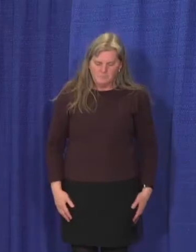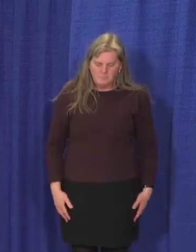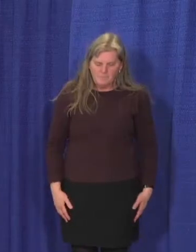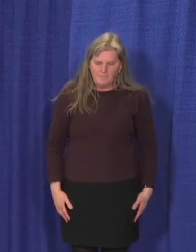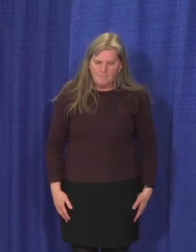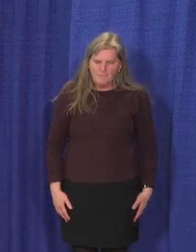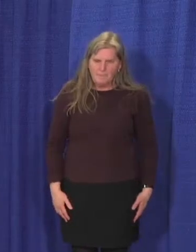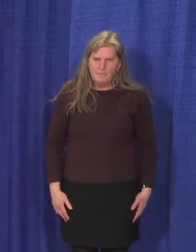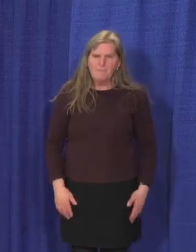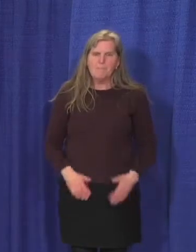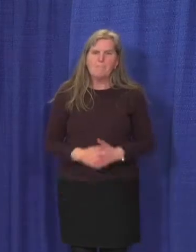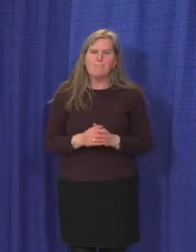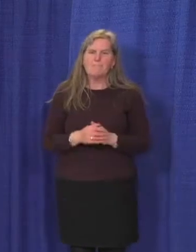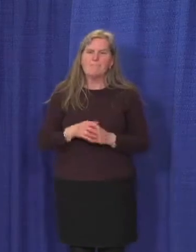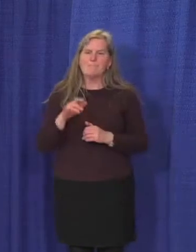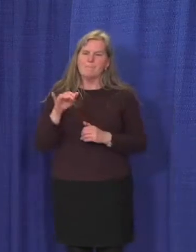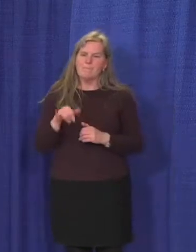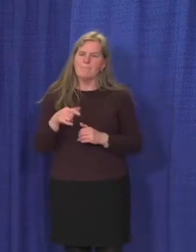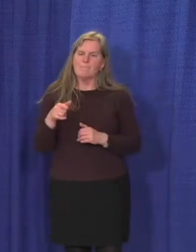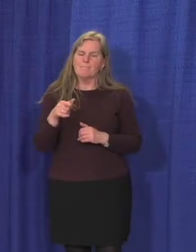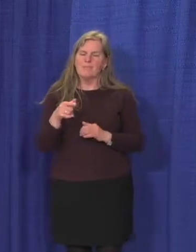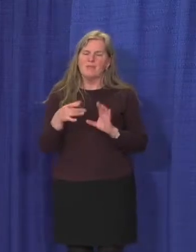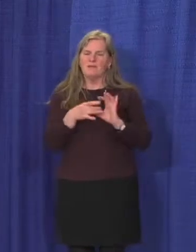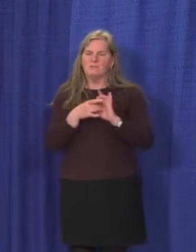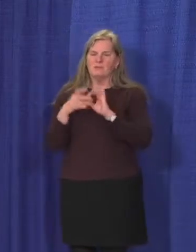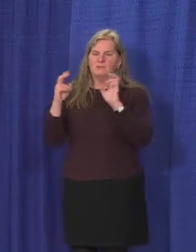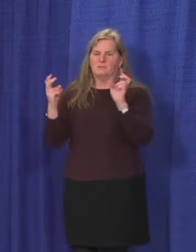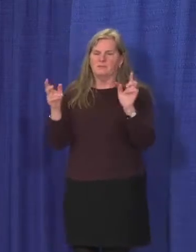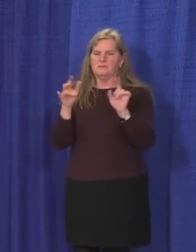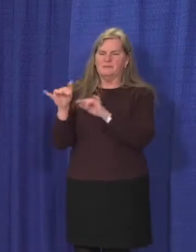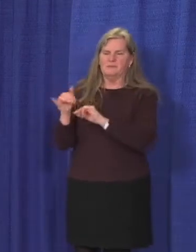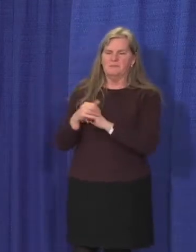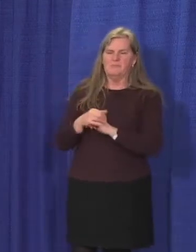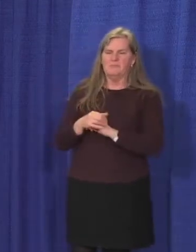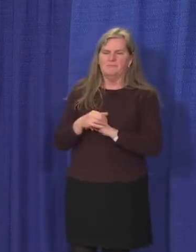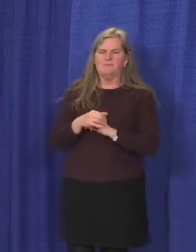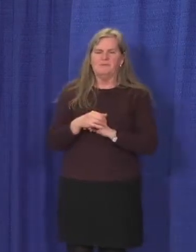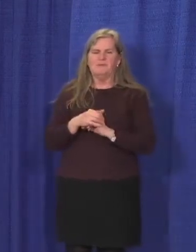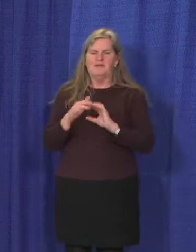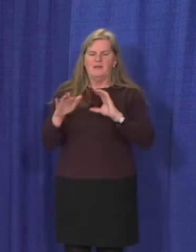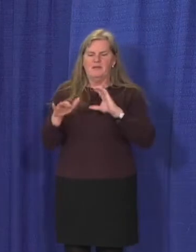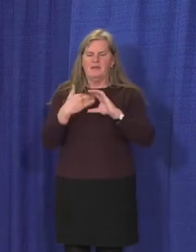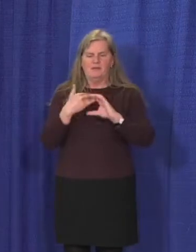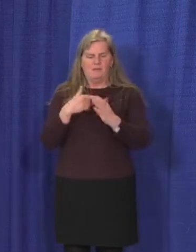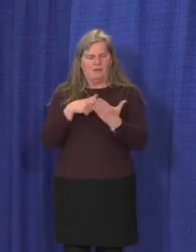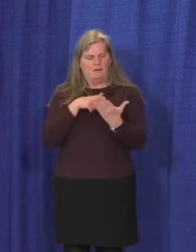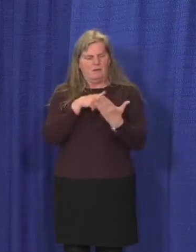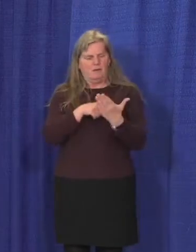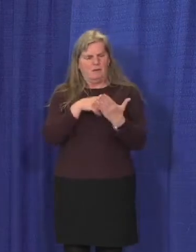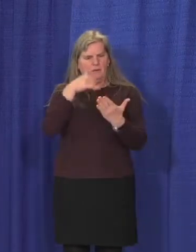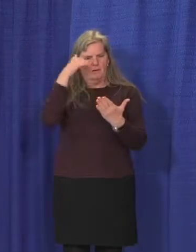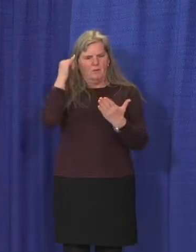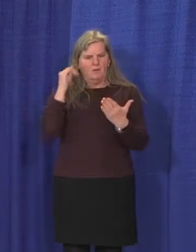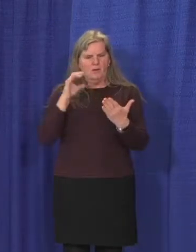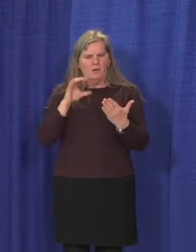Reporter: To follow-up on that quickly, in the same statement the Yukon commissioner